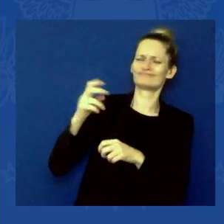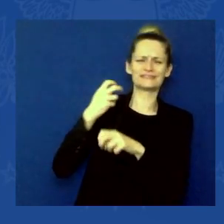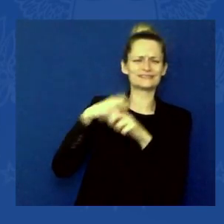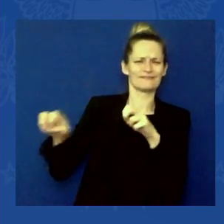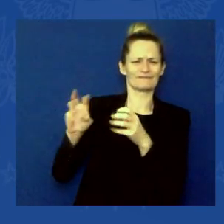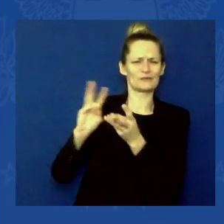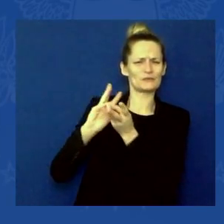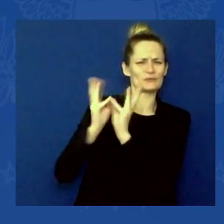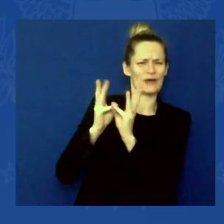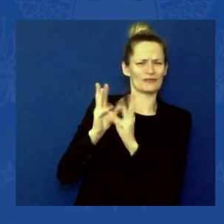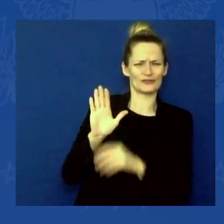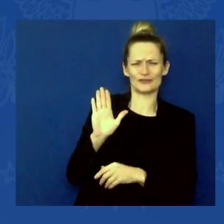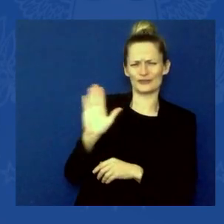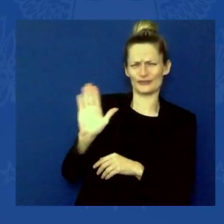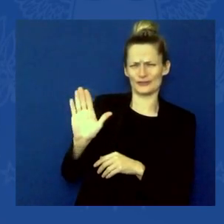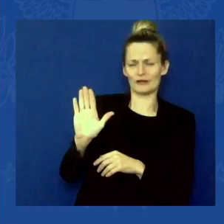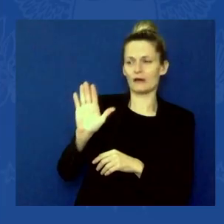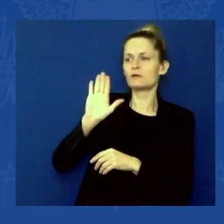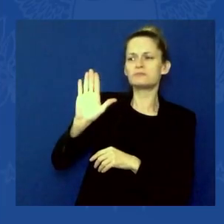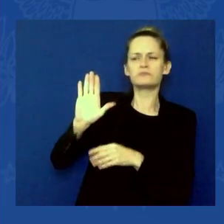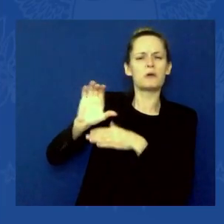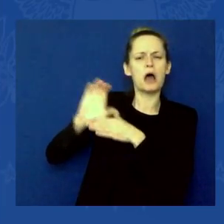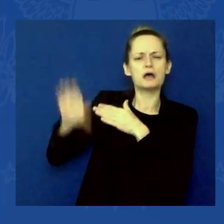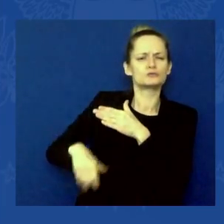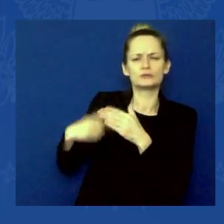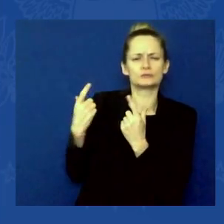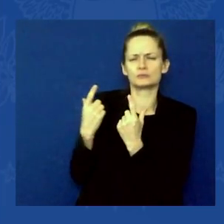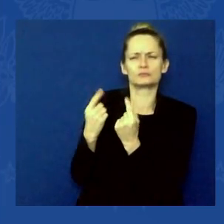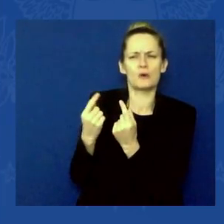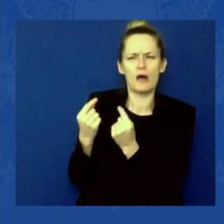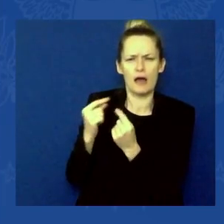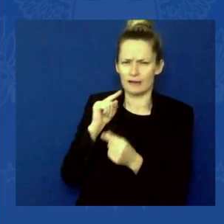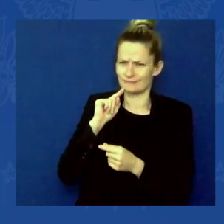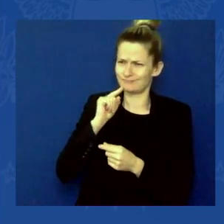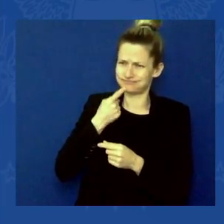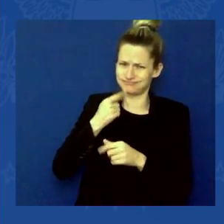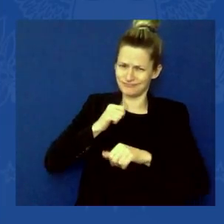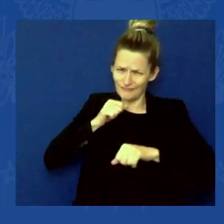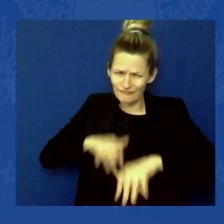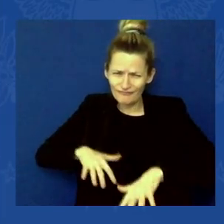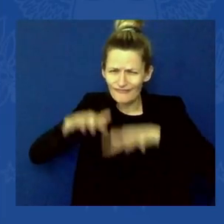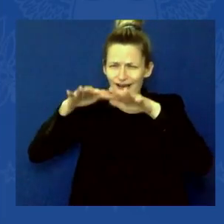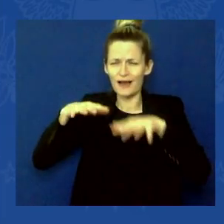with significant flooding and power outages that could affect hundreds of thousands of people.